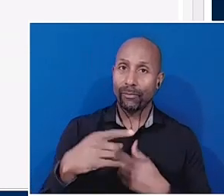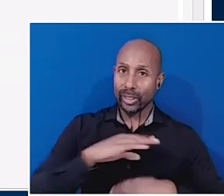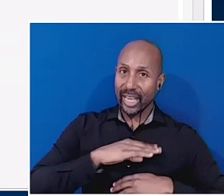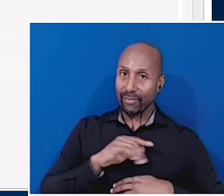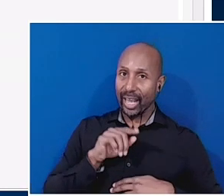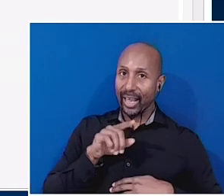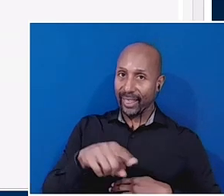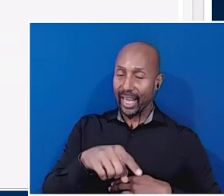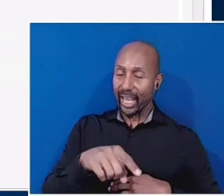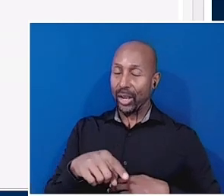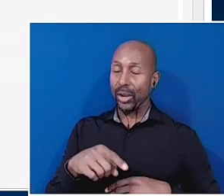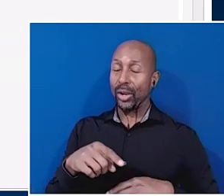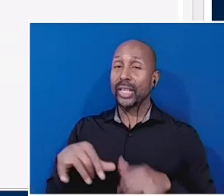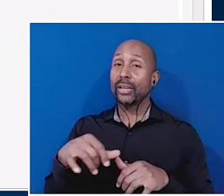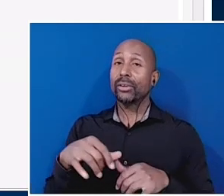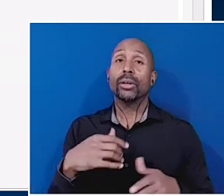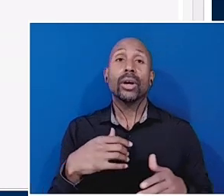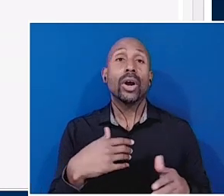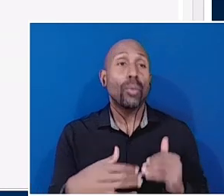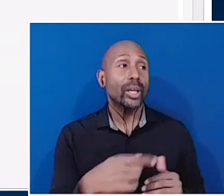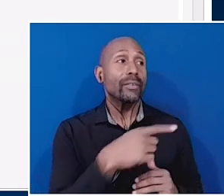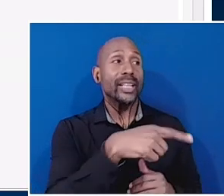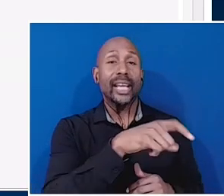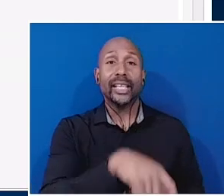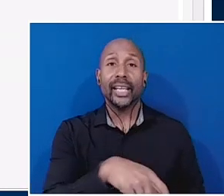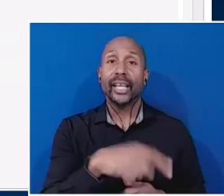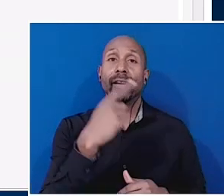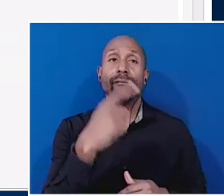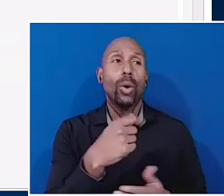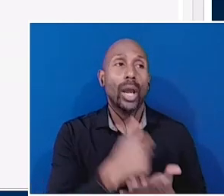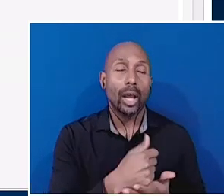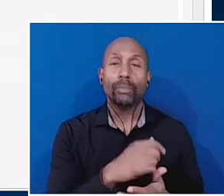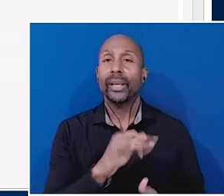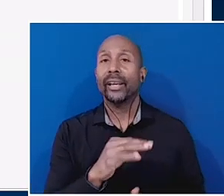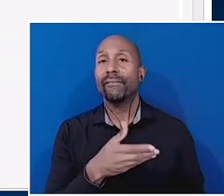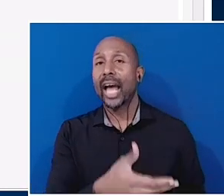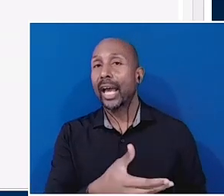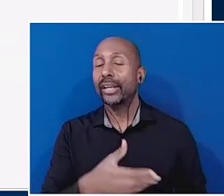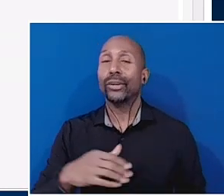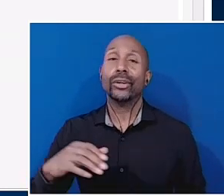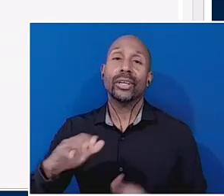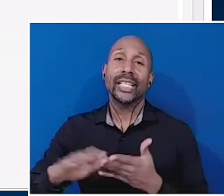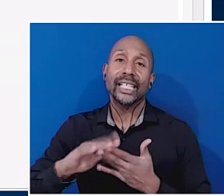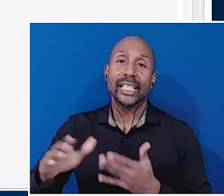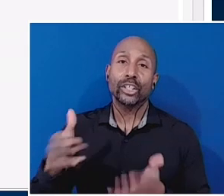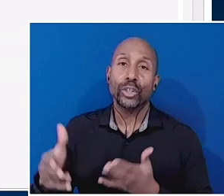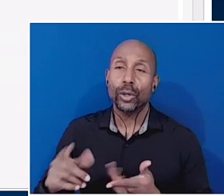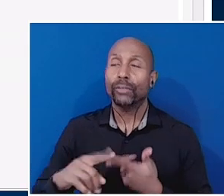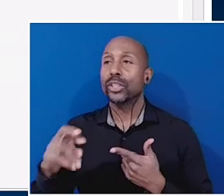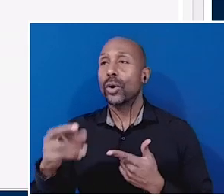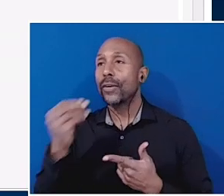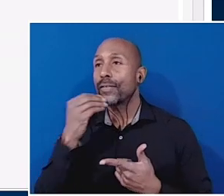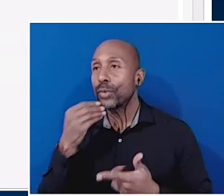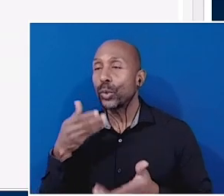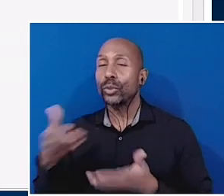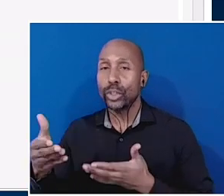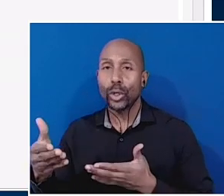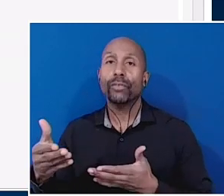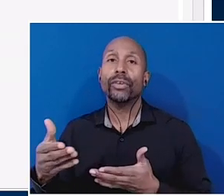if they, have a, you know, food service provided by somebody, if they ask the